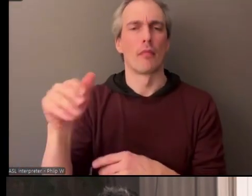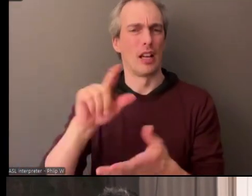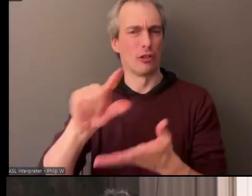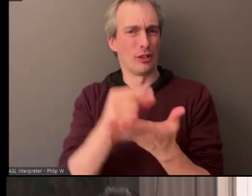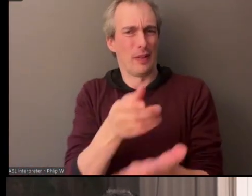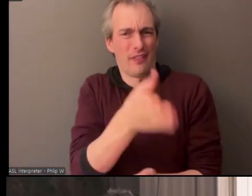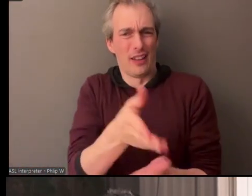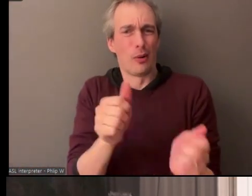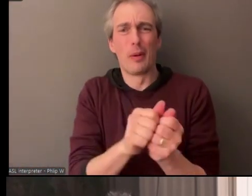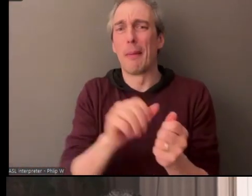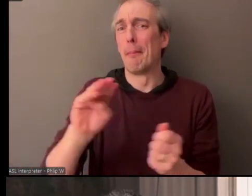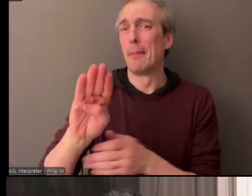Don't tell the engineers.